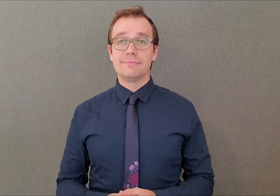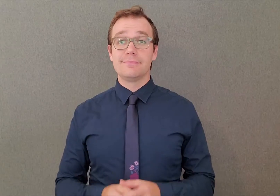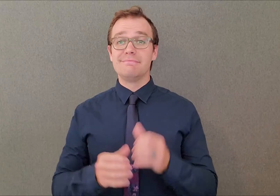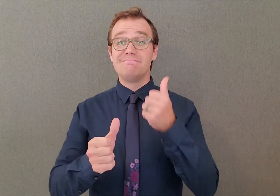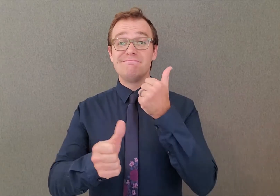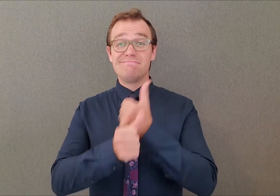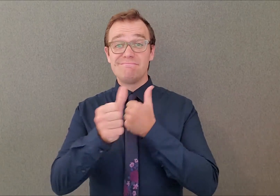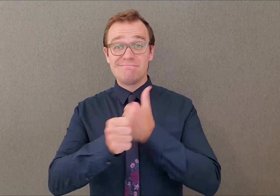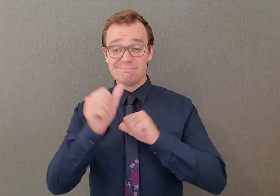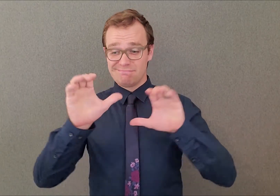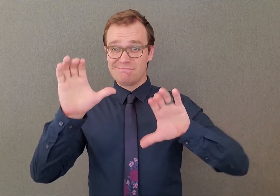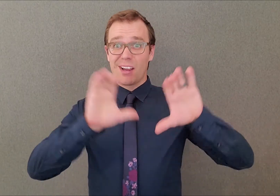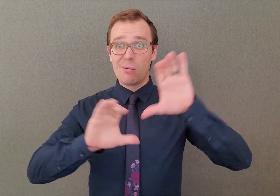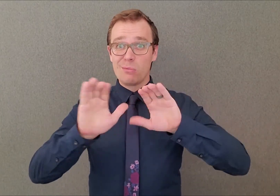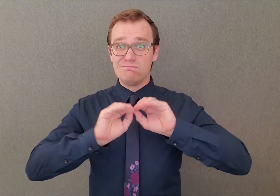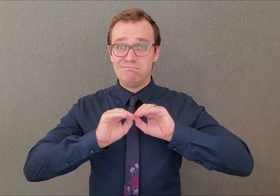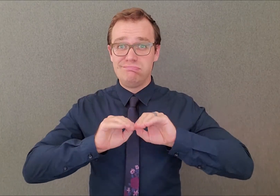[Narrator] Hazardous materials release.